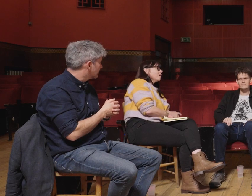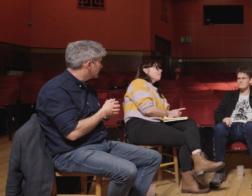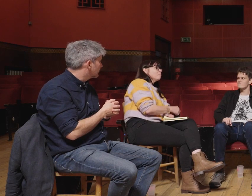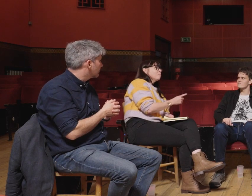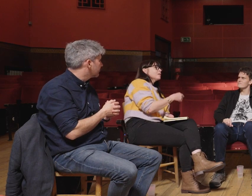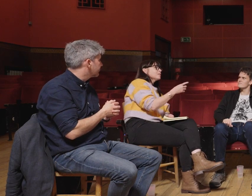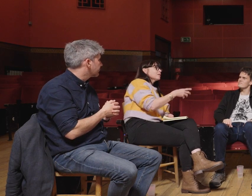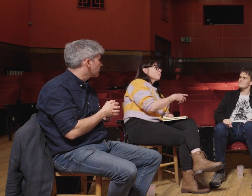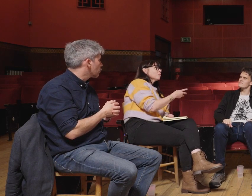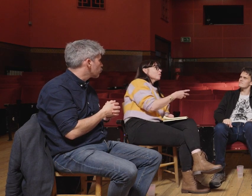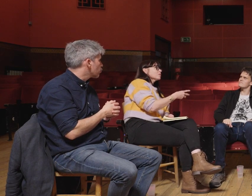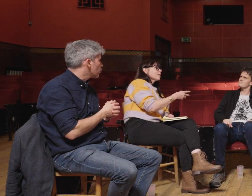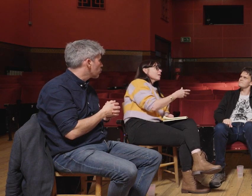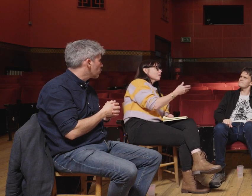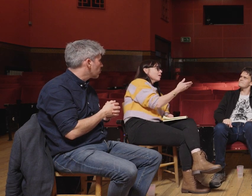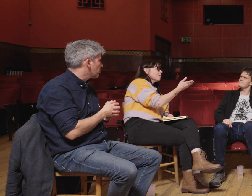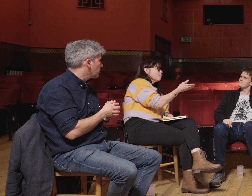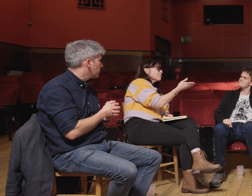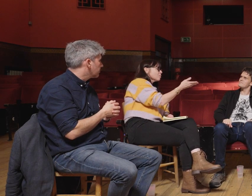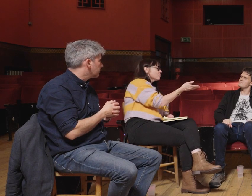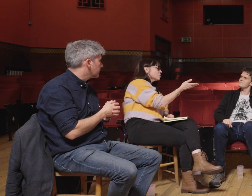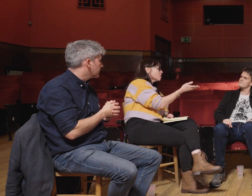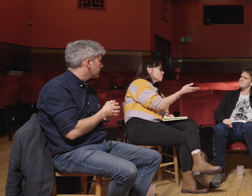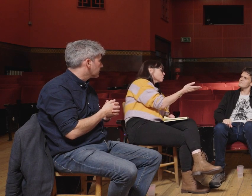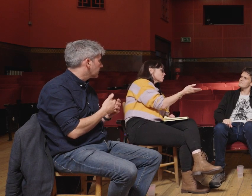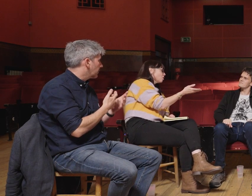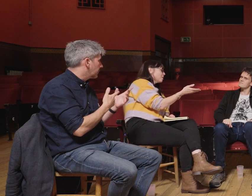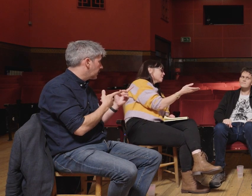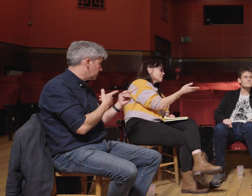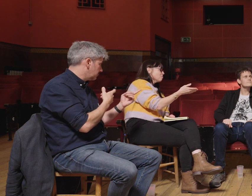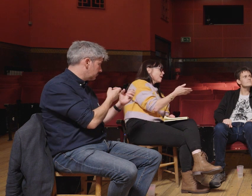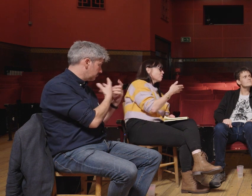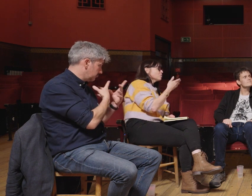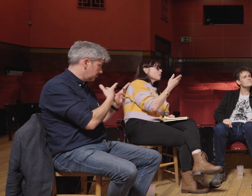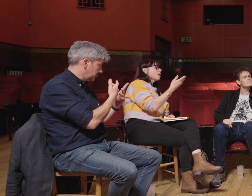That reminded me what you're saying... about some of Chisato's comments around...